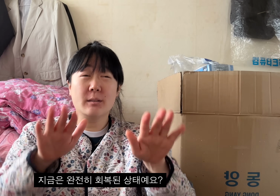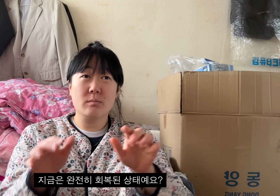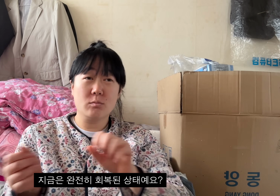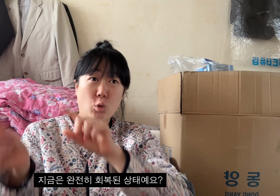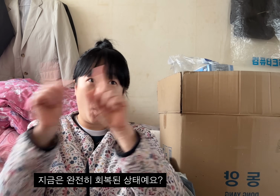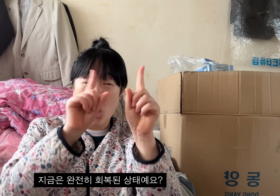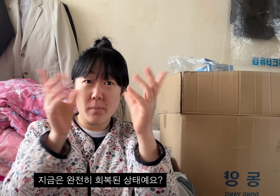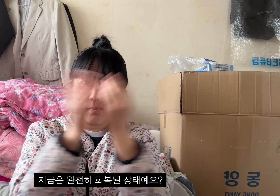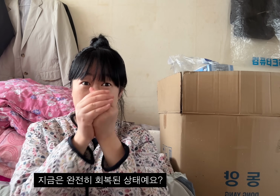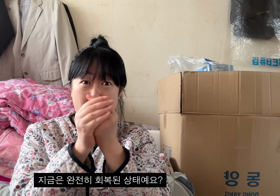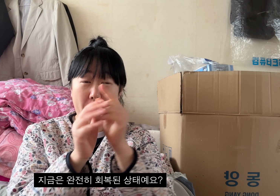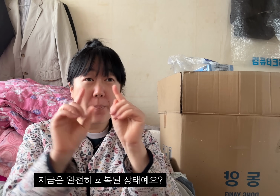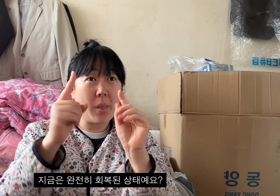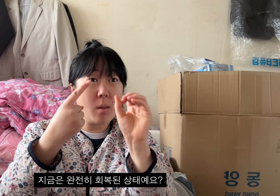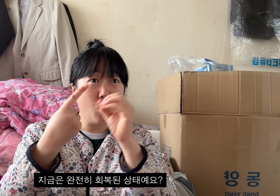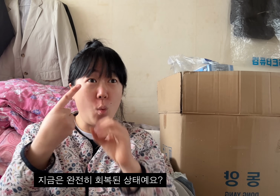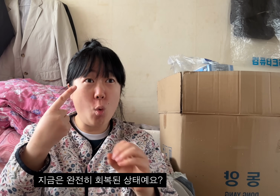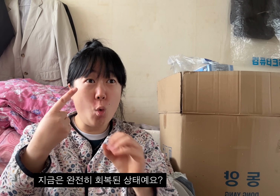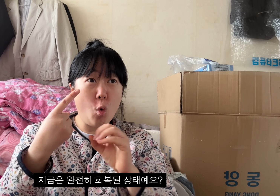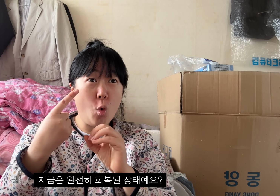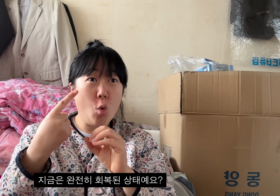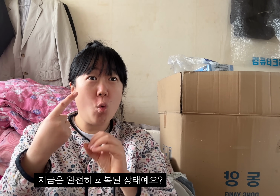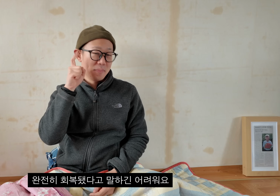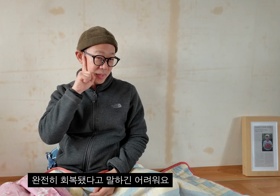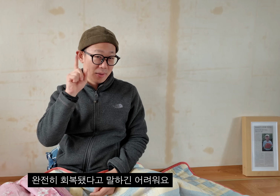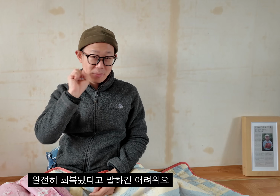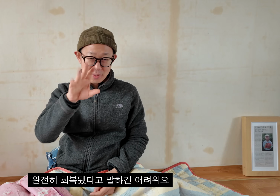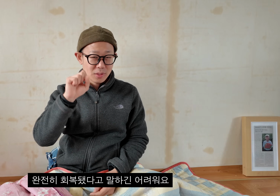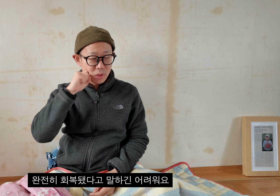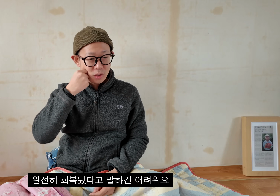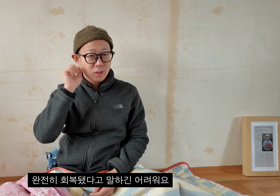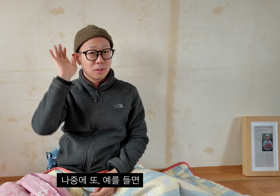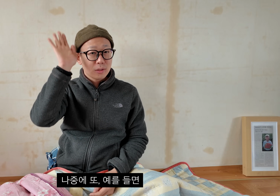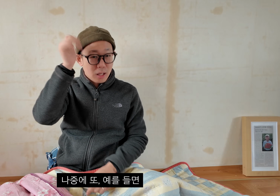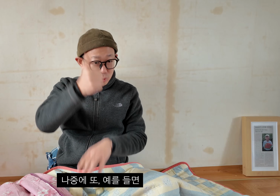So, are you fully recovered now? Not really.